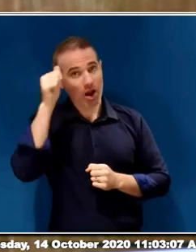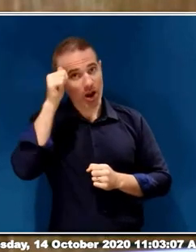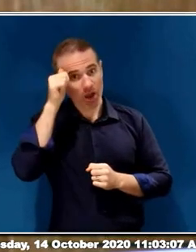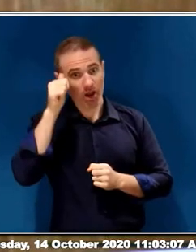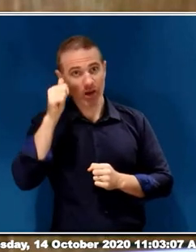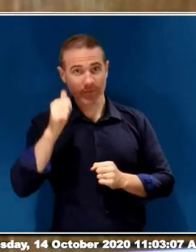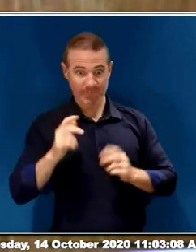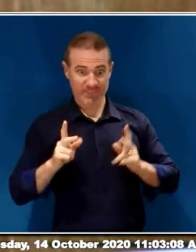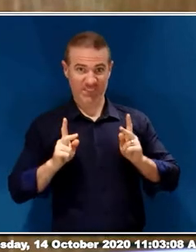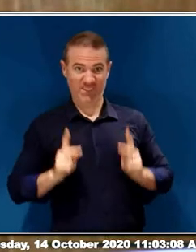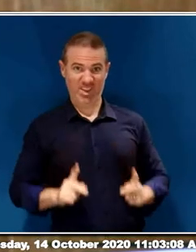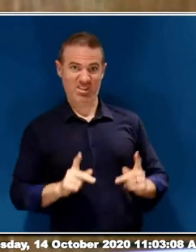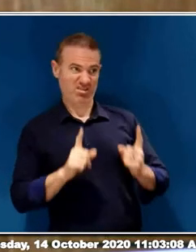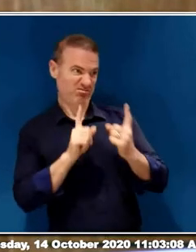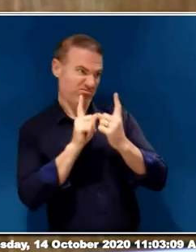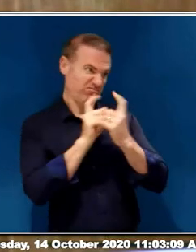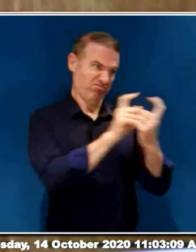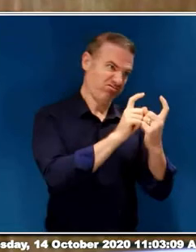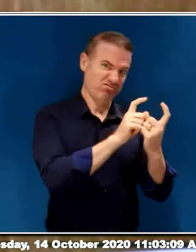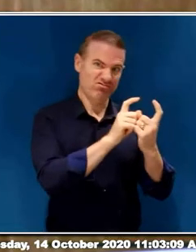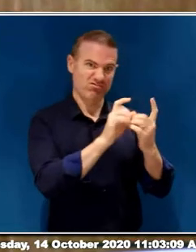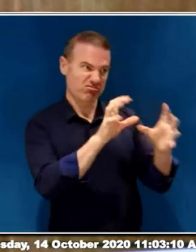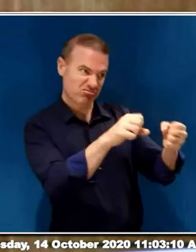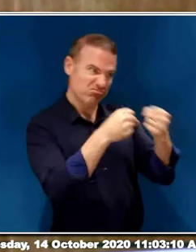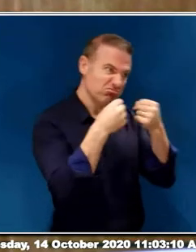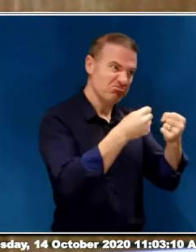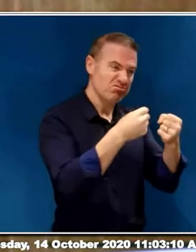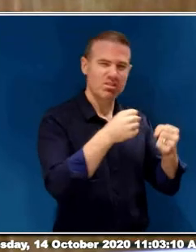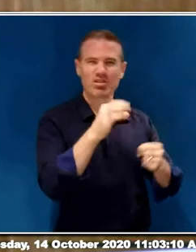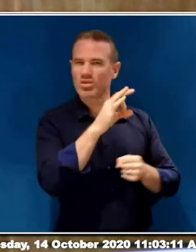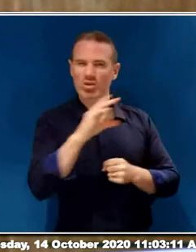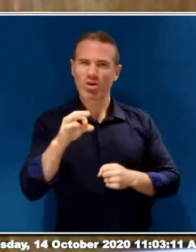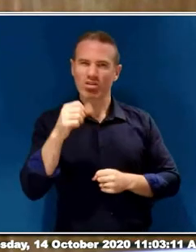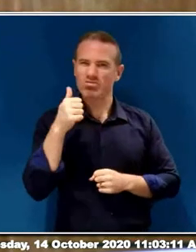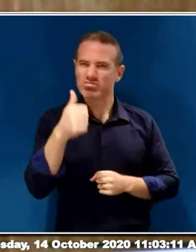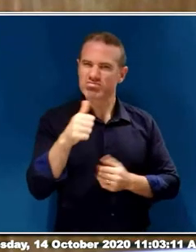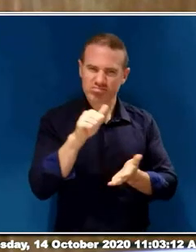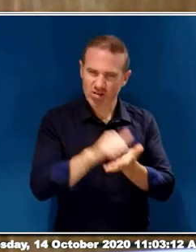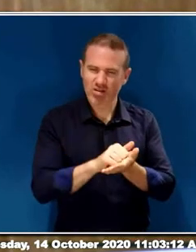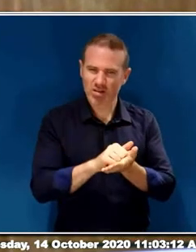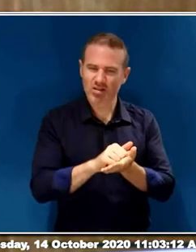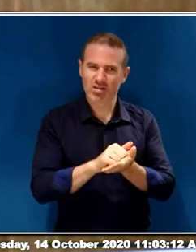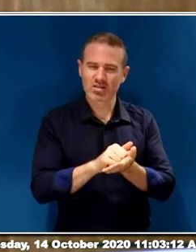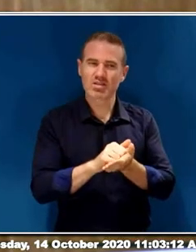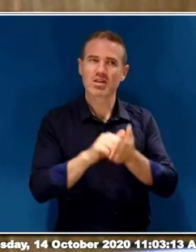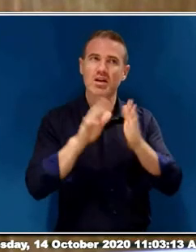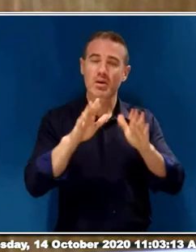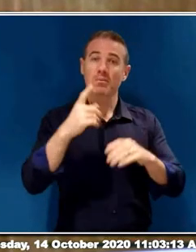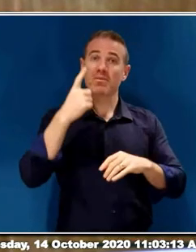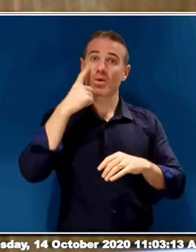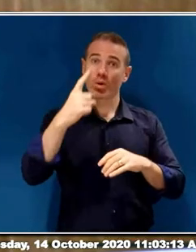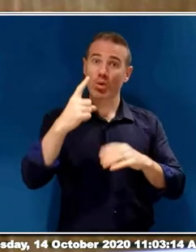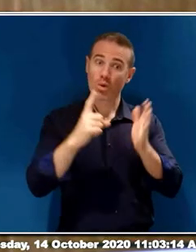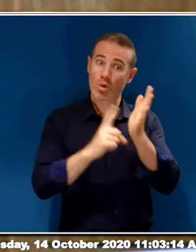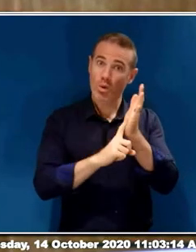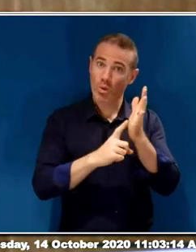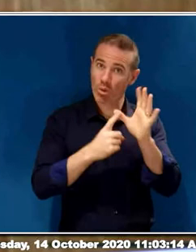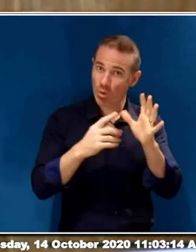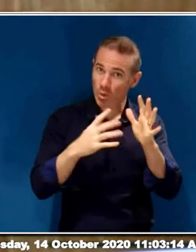But I guess if you looked at it in terms of the eyes of the law, it wouldn't be something that he would be charged with assault.